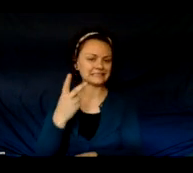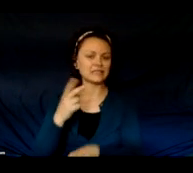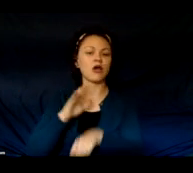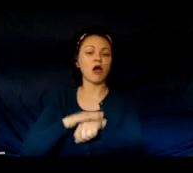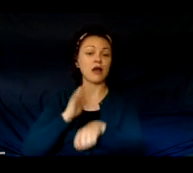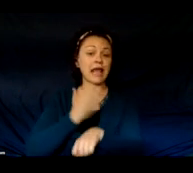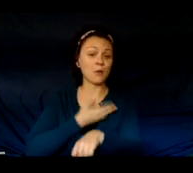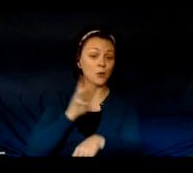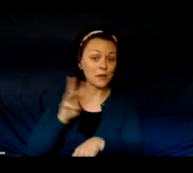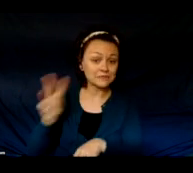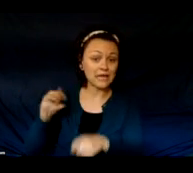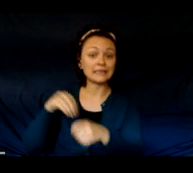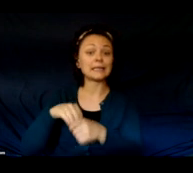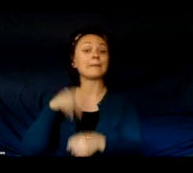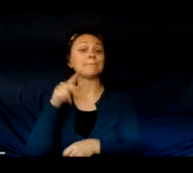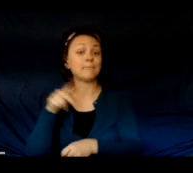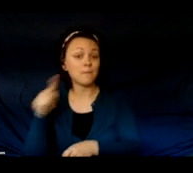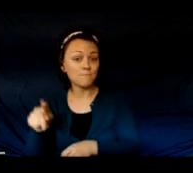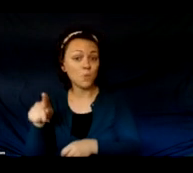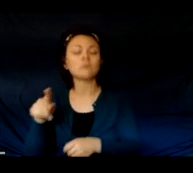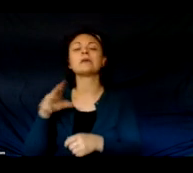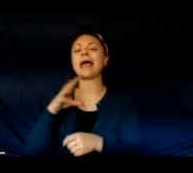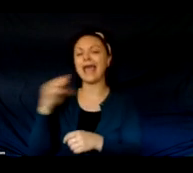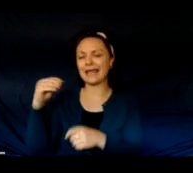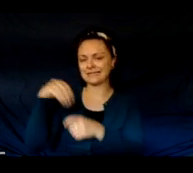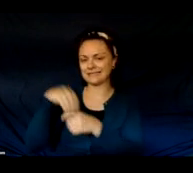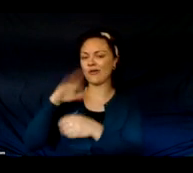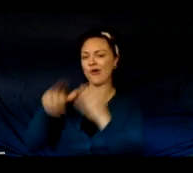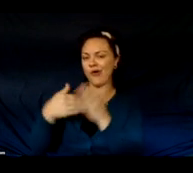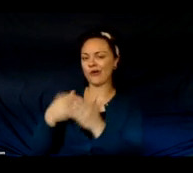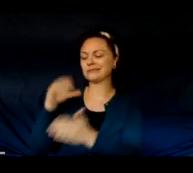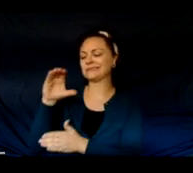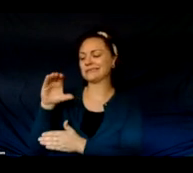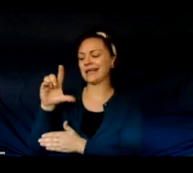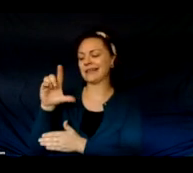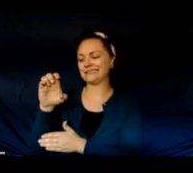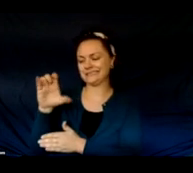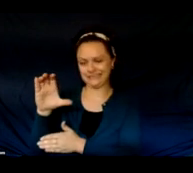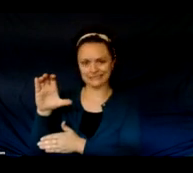and in all CLEC materials, an honorarium was given to